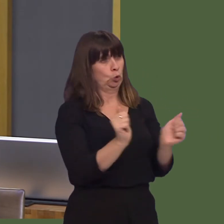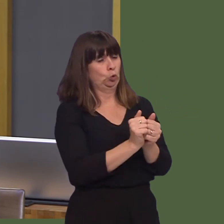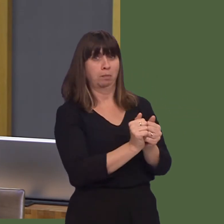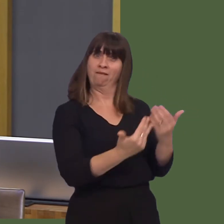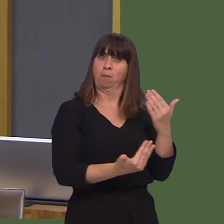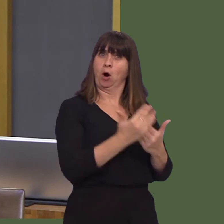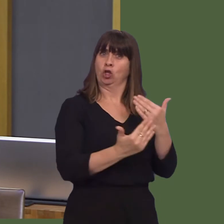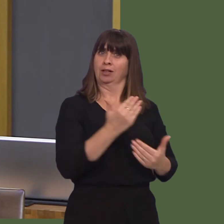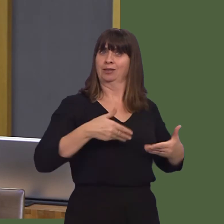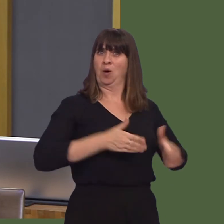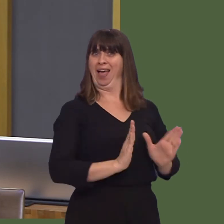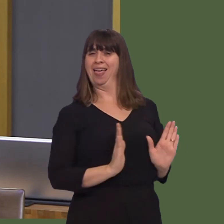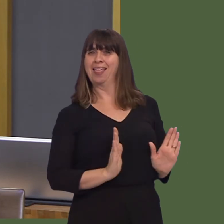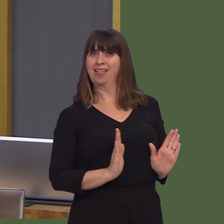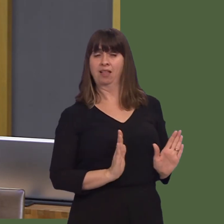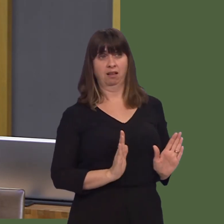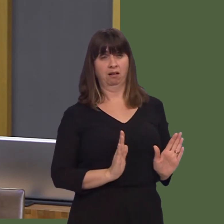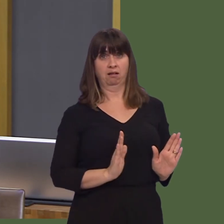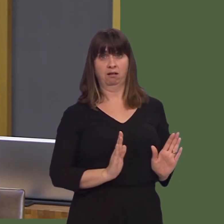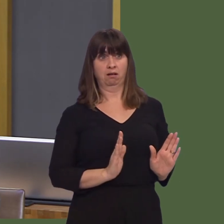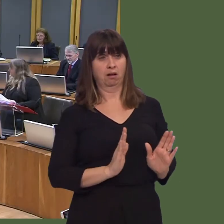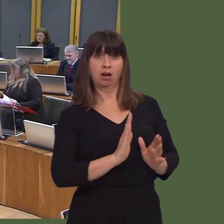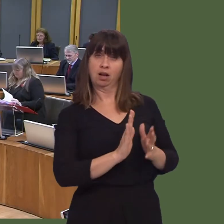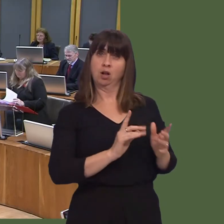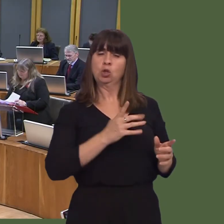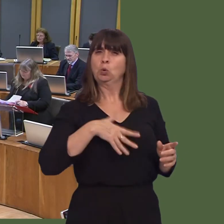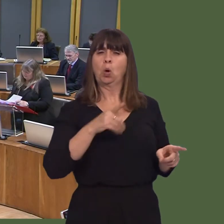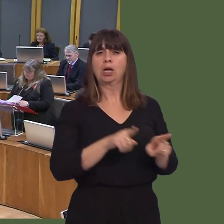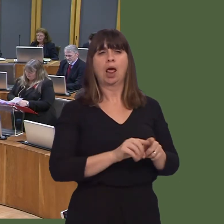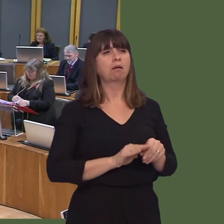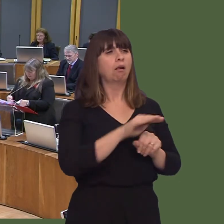that this event can lead to an improvement rather than a missed opportunity?